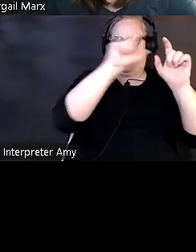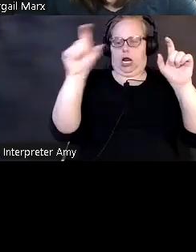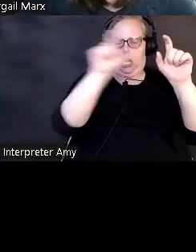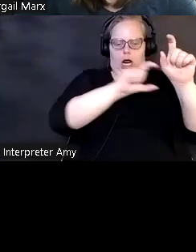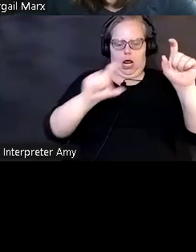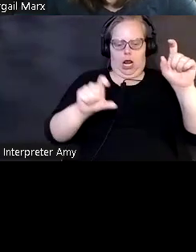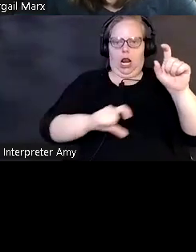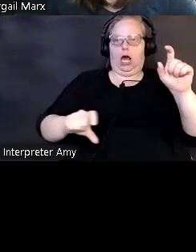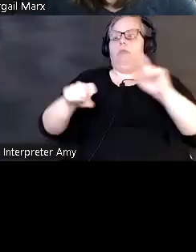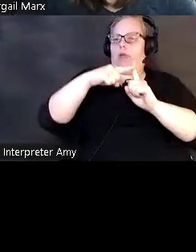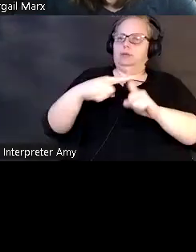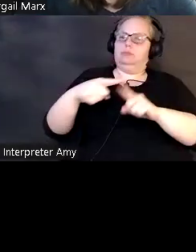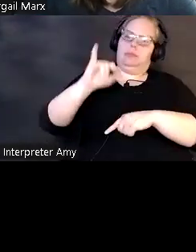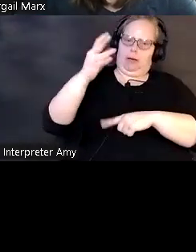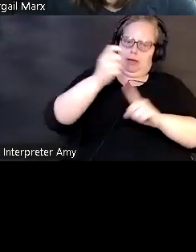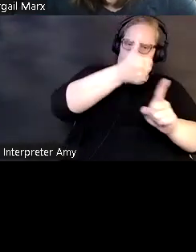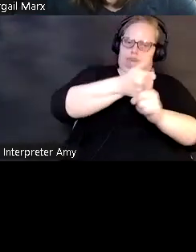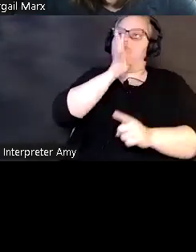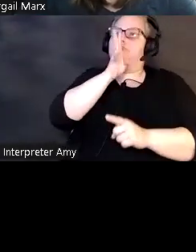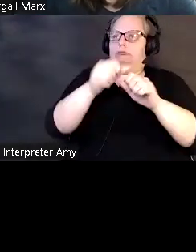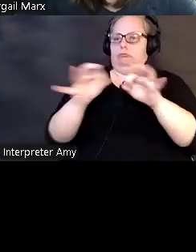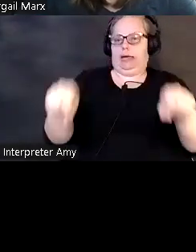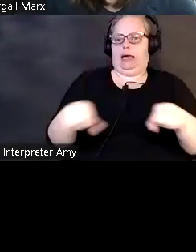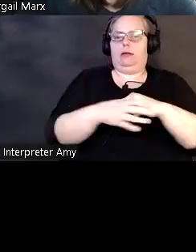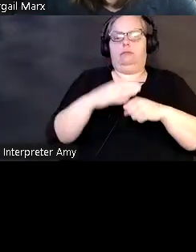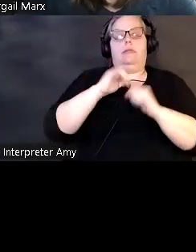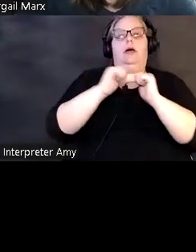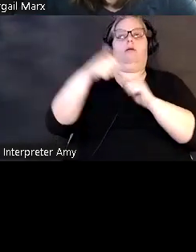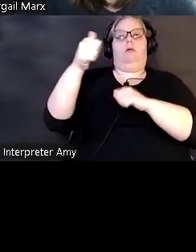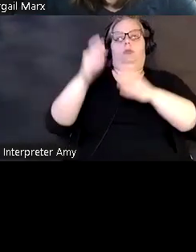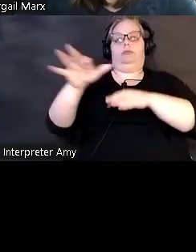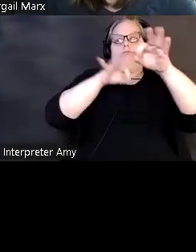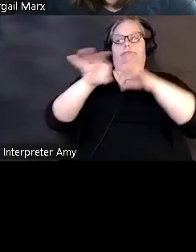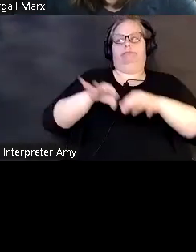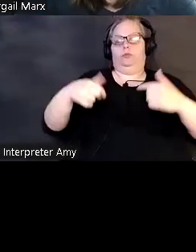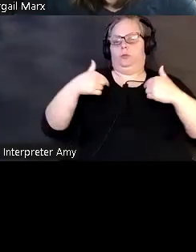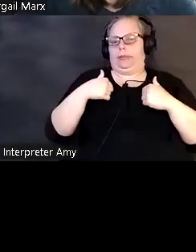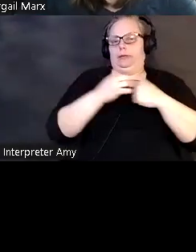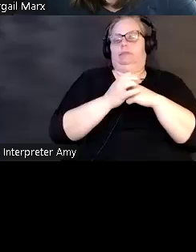And how it was explained to me, and it's what I've always shared is, you know, it's one thing